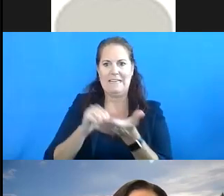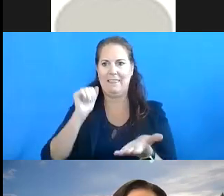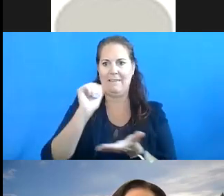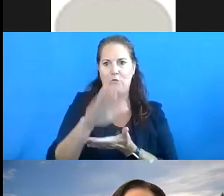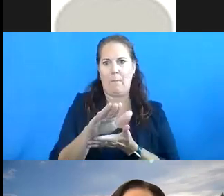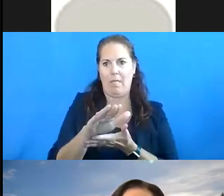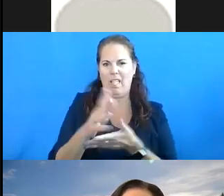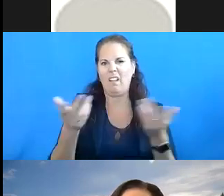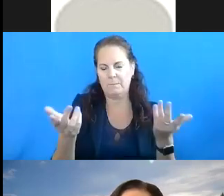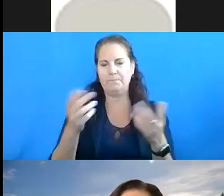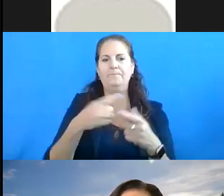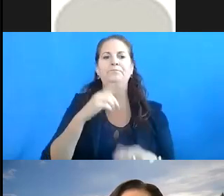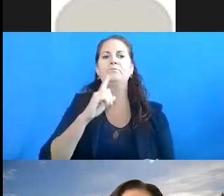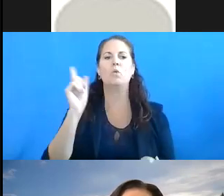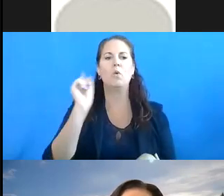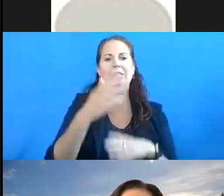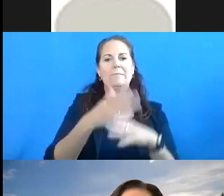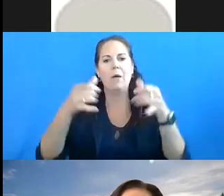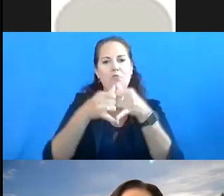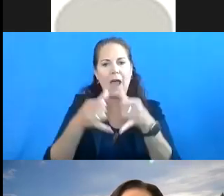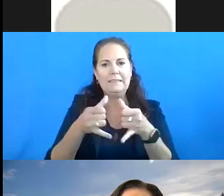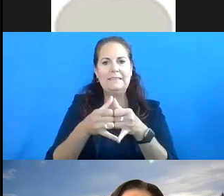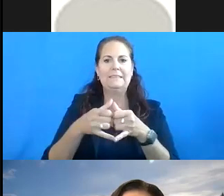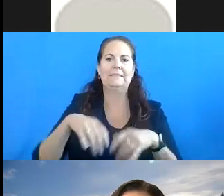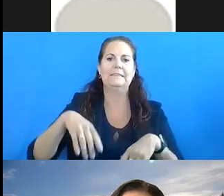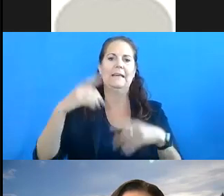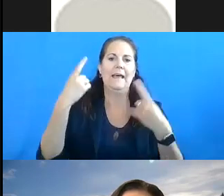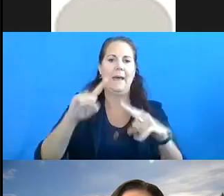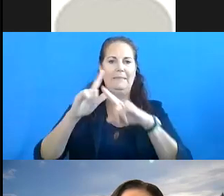And them I am going to order some prizes, and that is going to happen in the same timeframe.